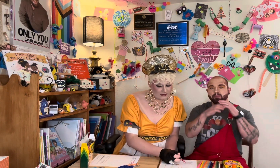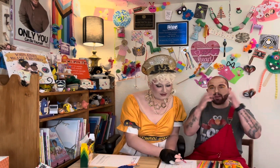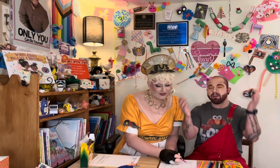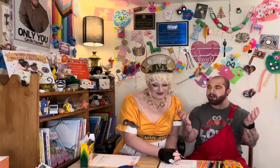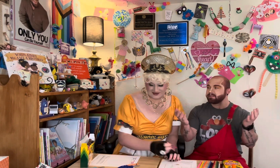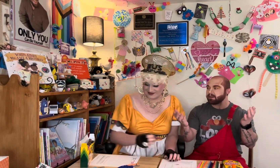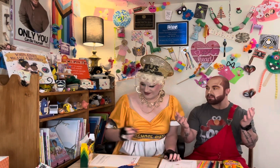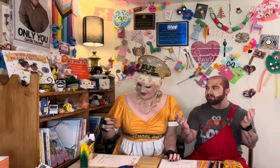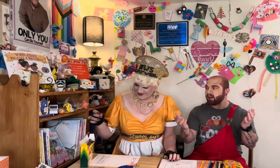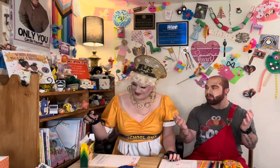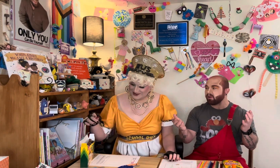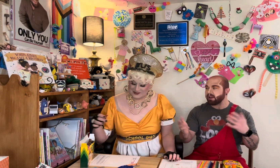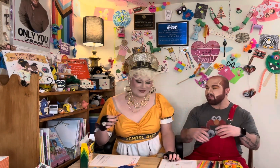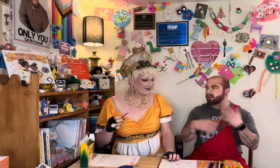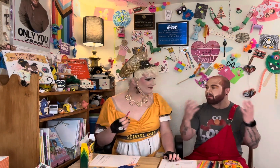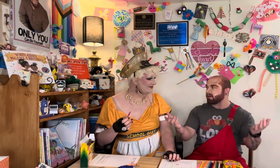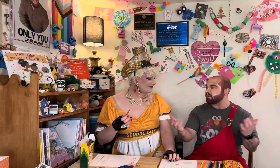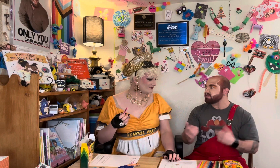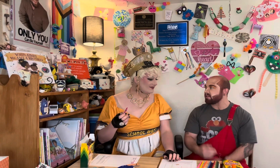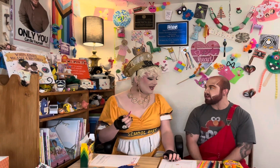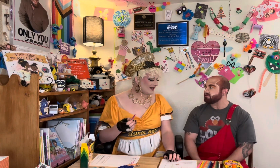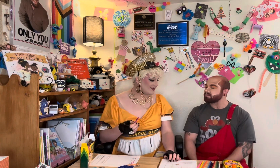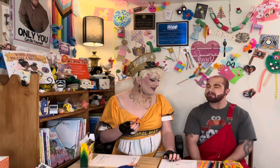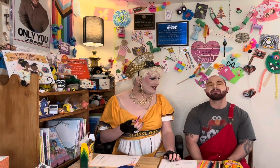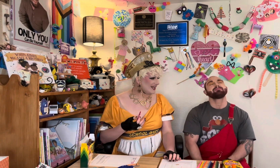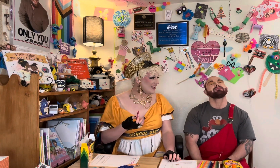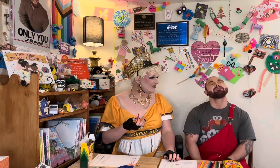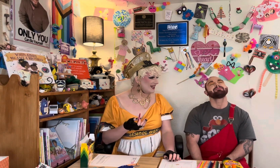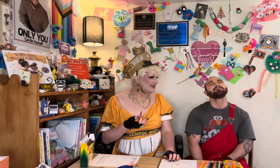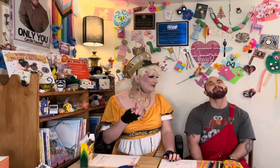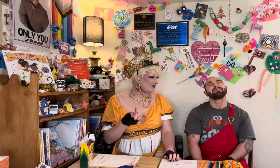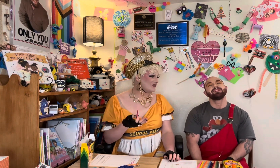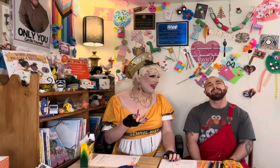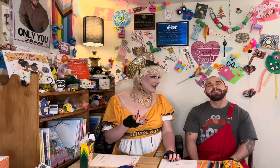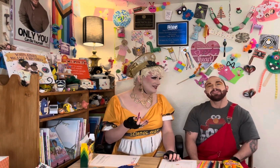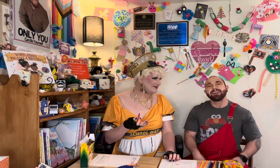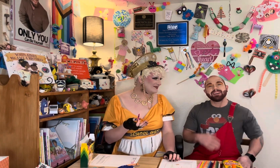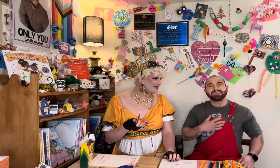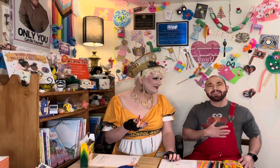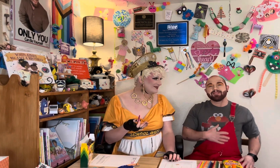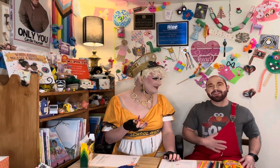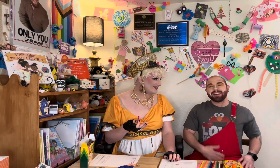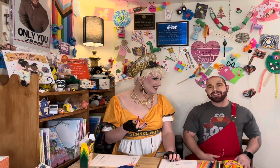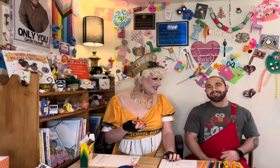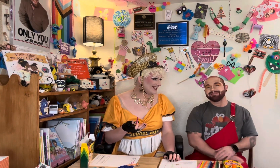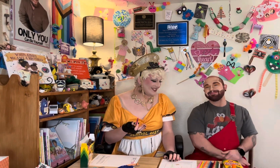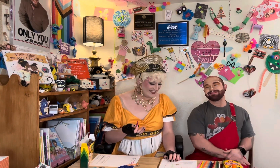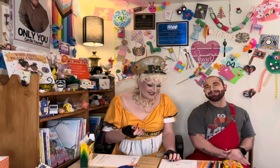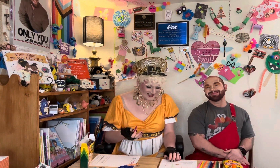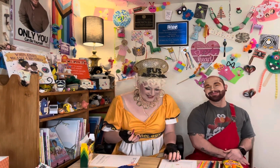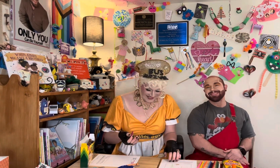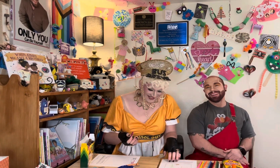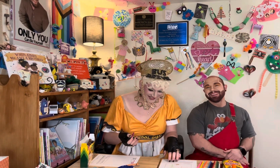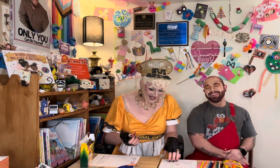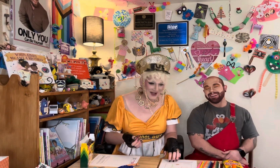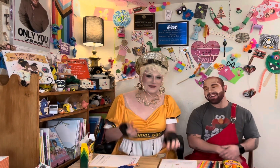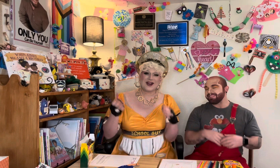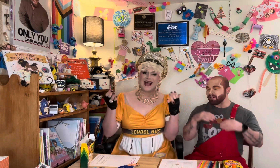big concepts of Elmo and how can I bring those to life. CALI: Yeah. And today you said: "Red." BUSTER: I said red. I have.